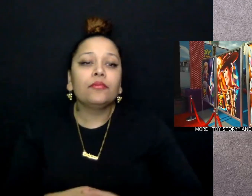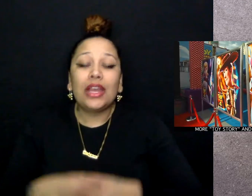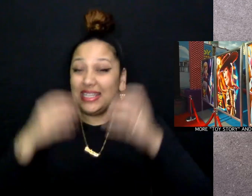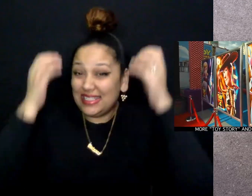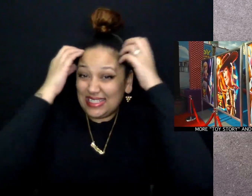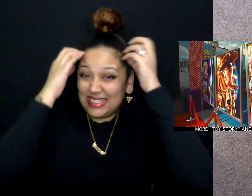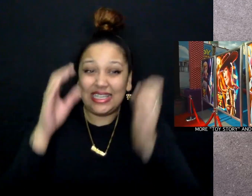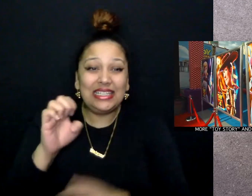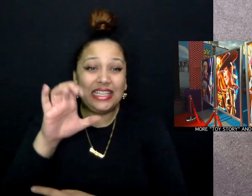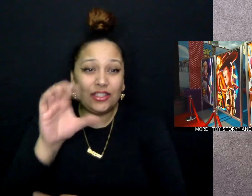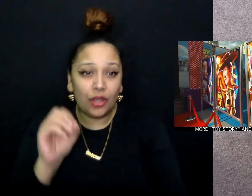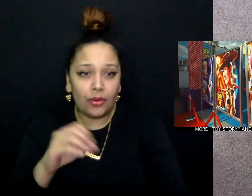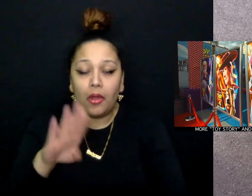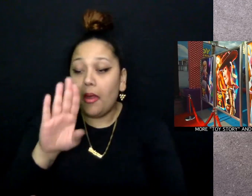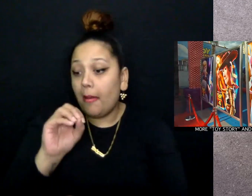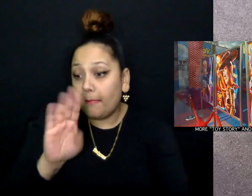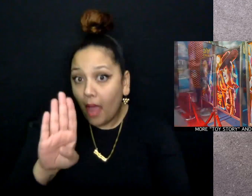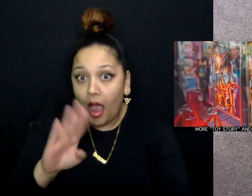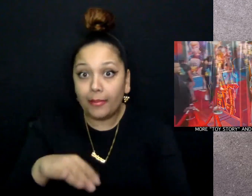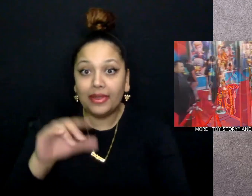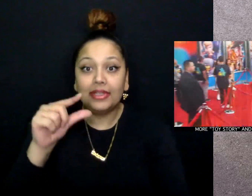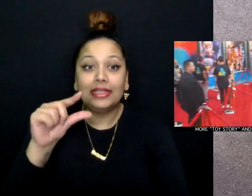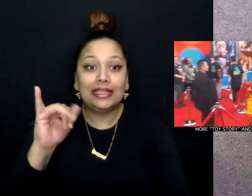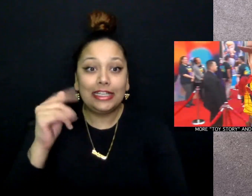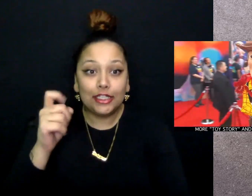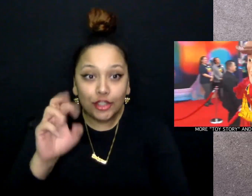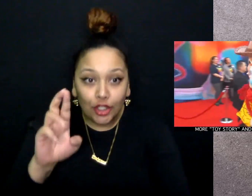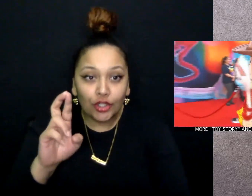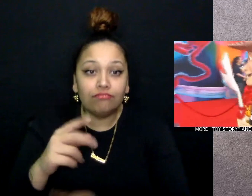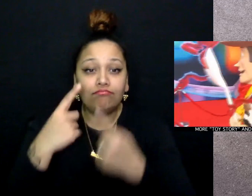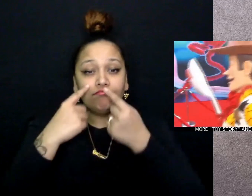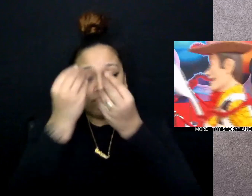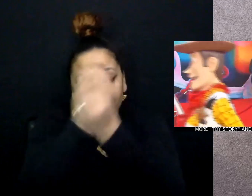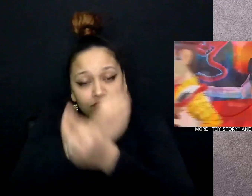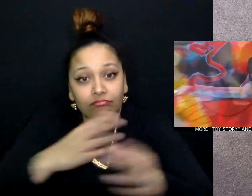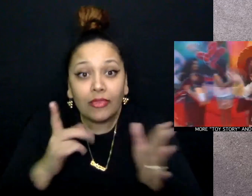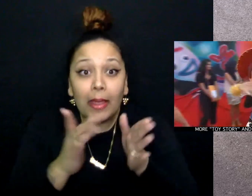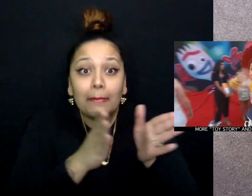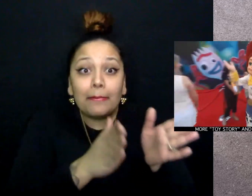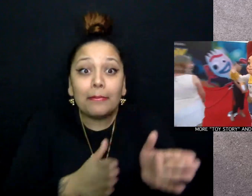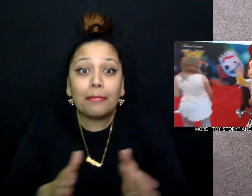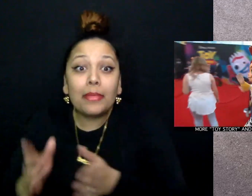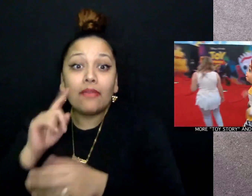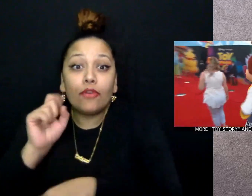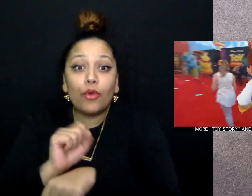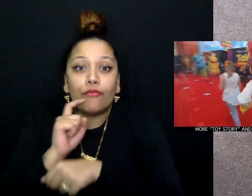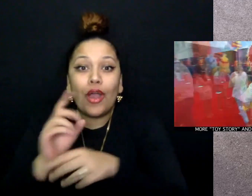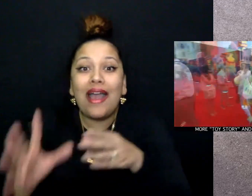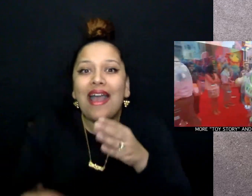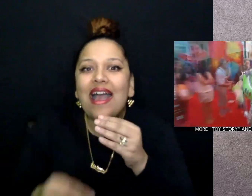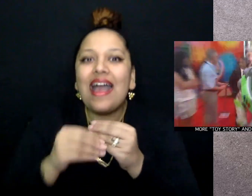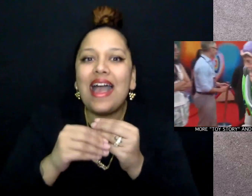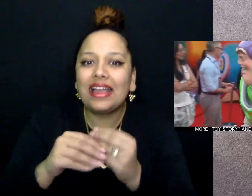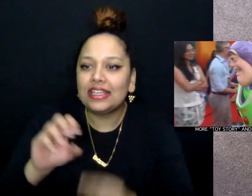Amazon plans to lay off 18,000 workers McDonald's is planning to lay off some